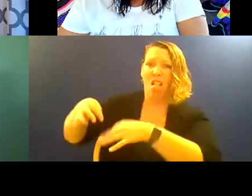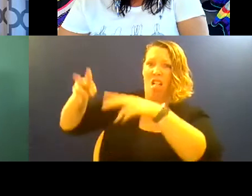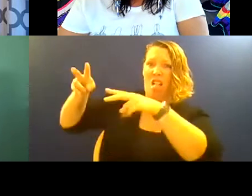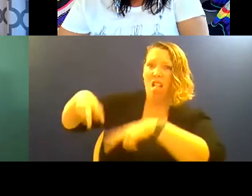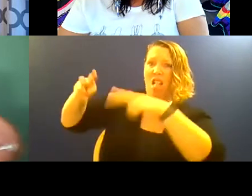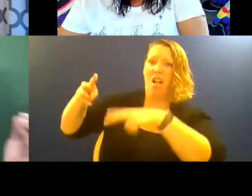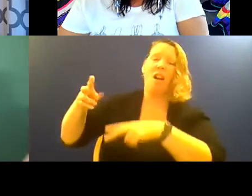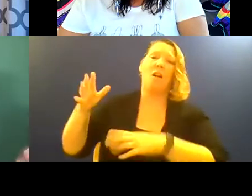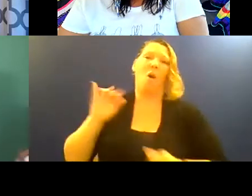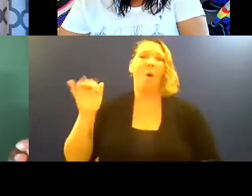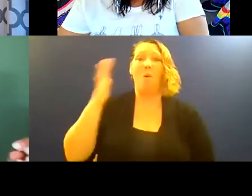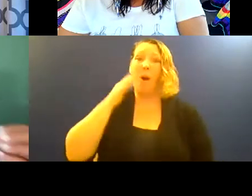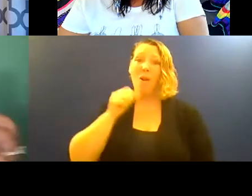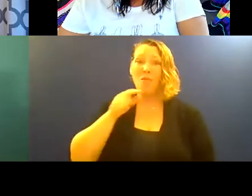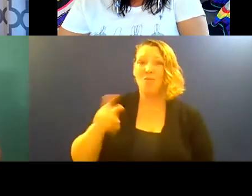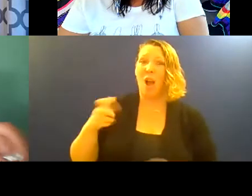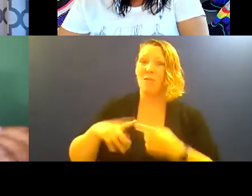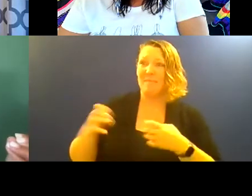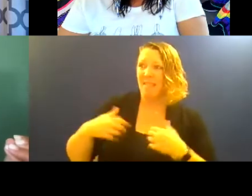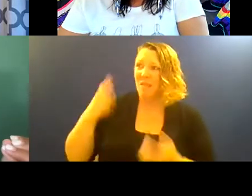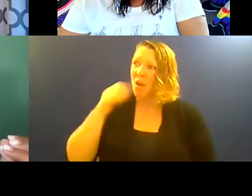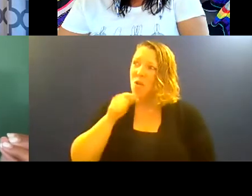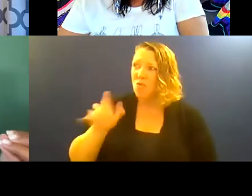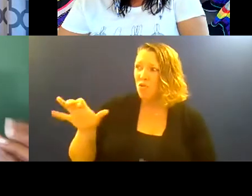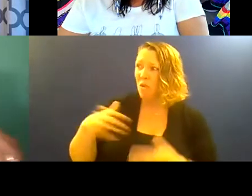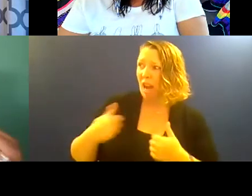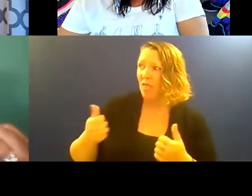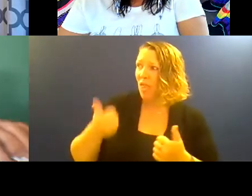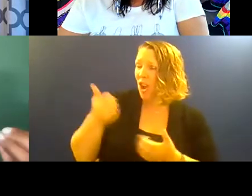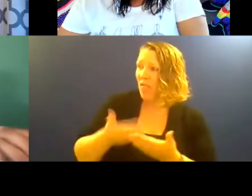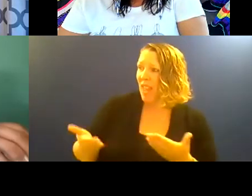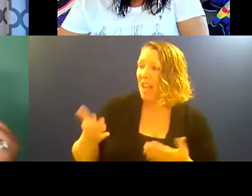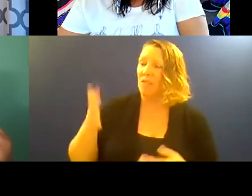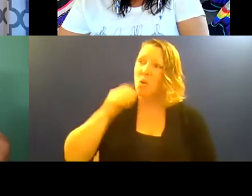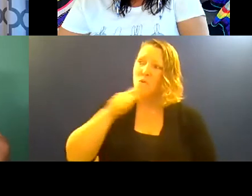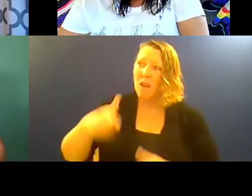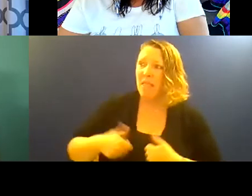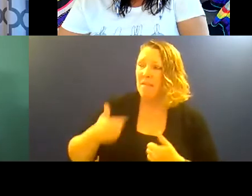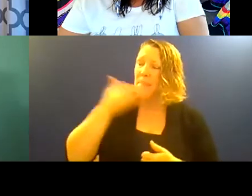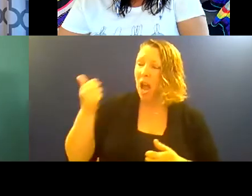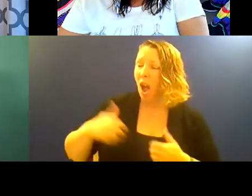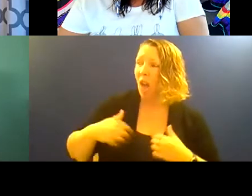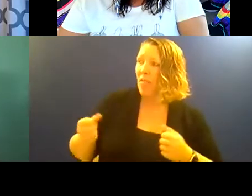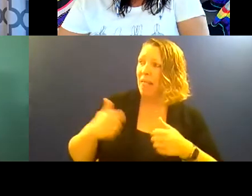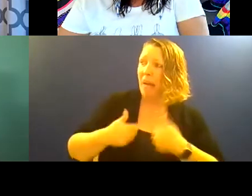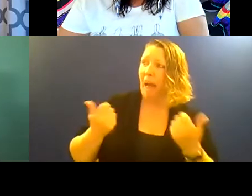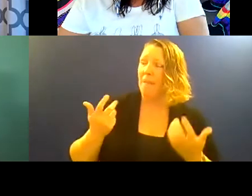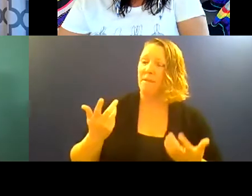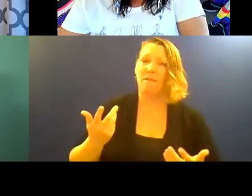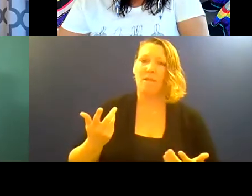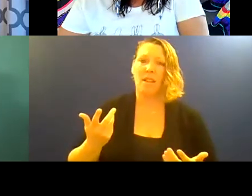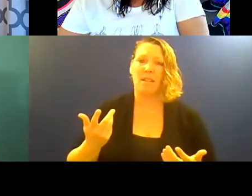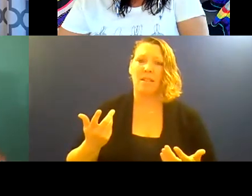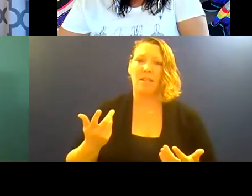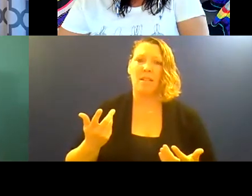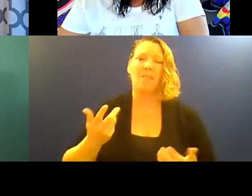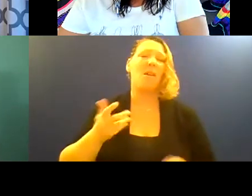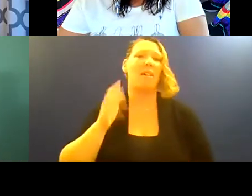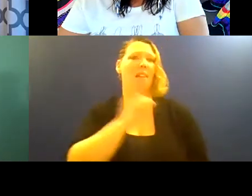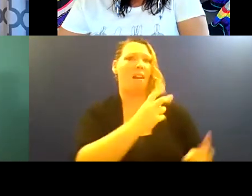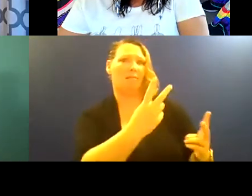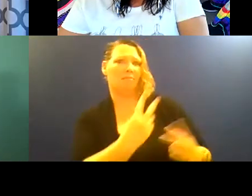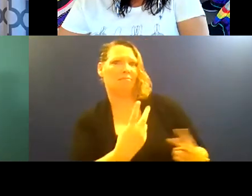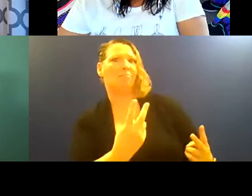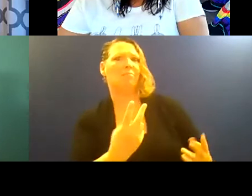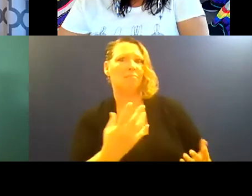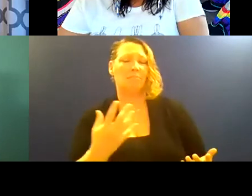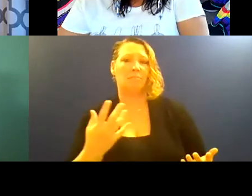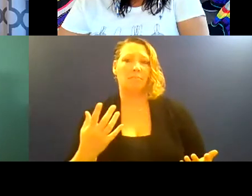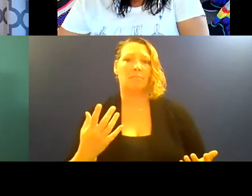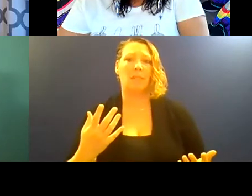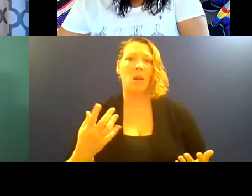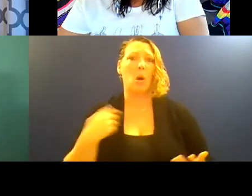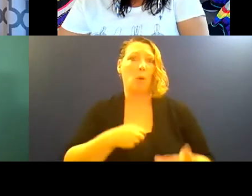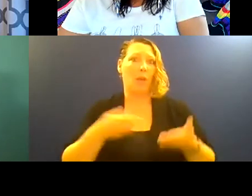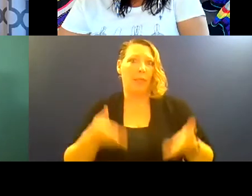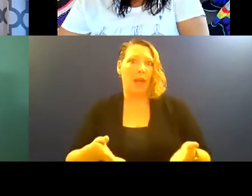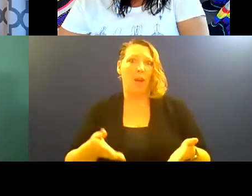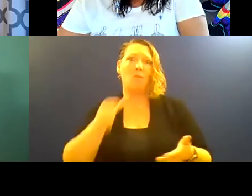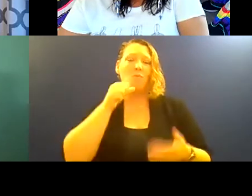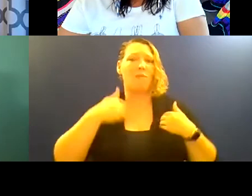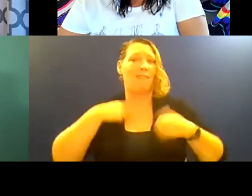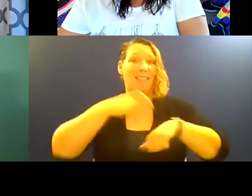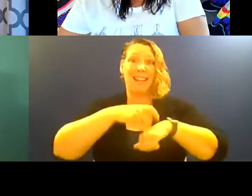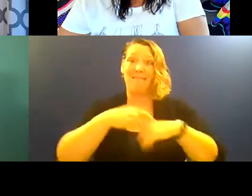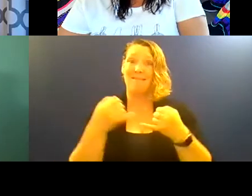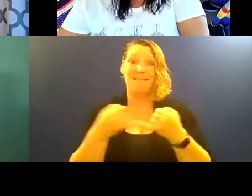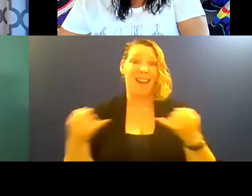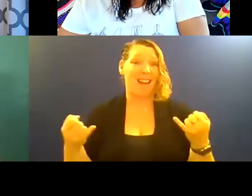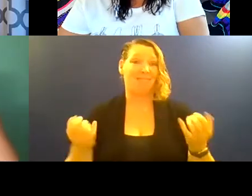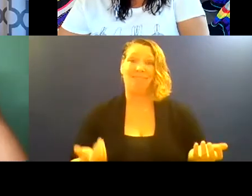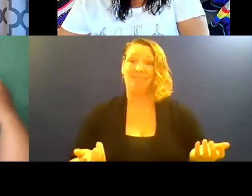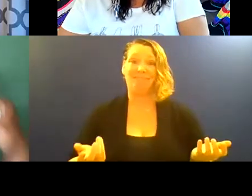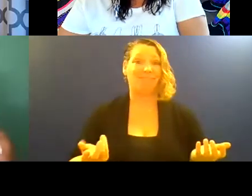and onus on our people of "Oh, why don't you want to be healthy, why don't you do healthier things and live healthier lives?" Um, and so that's our first step, right? And we're there and we don't, I don't have a timeline on it.